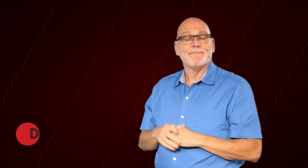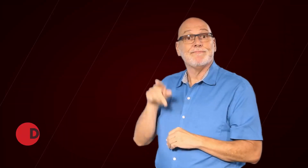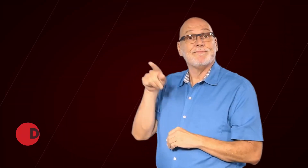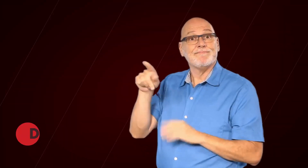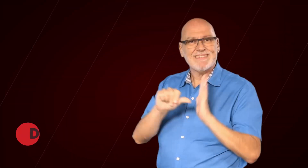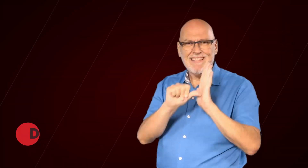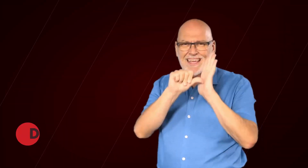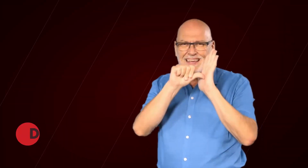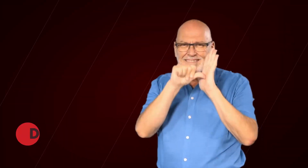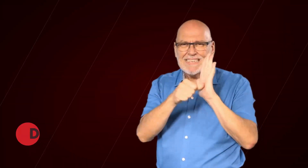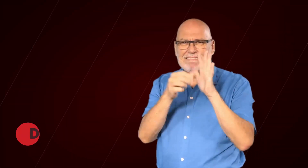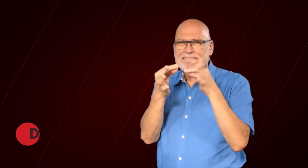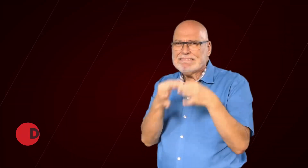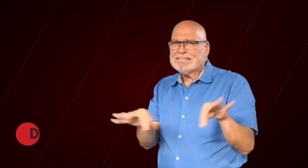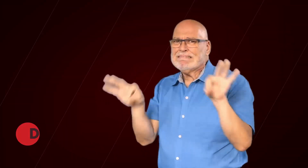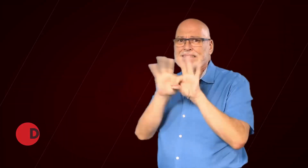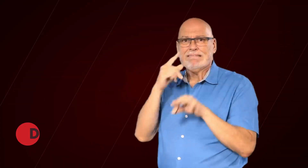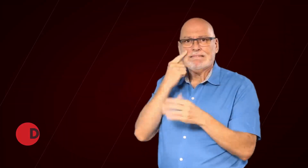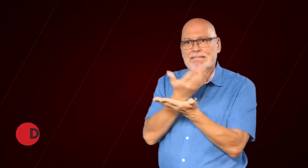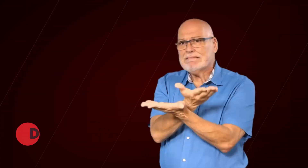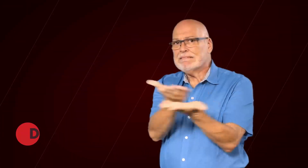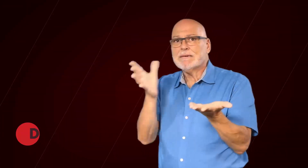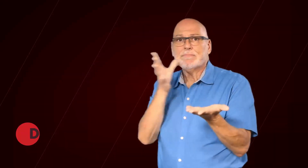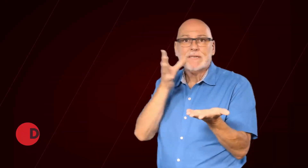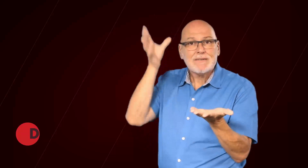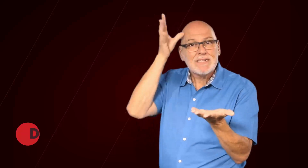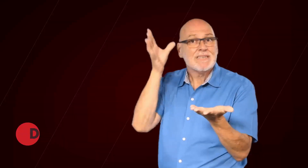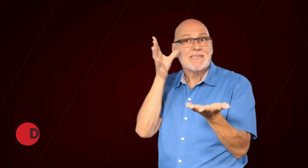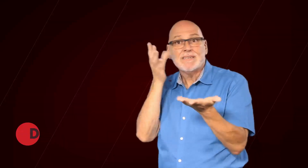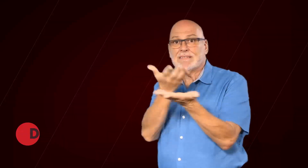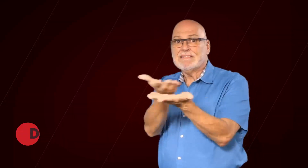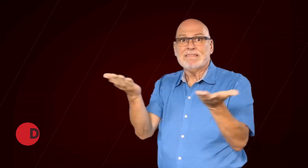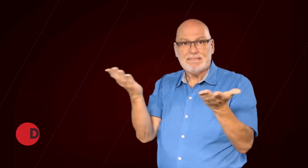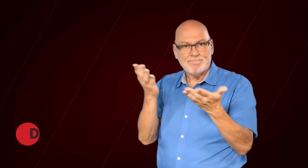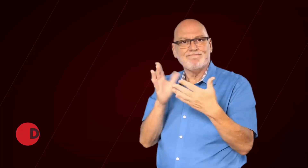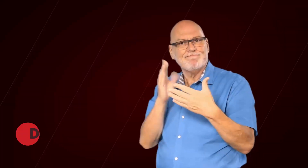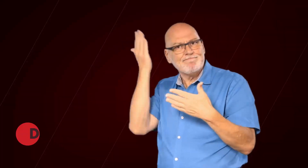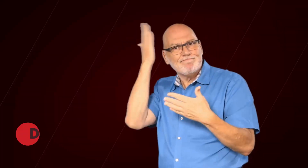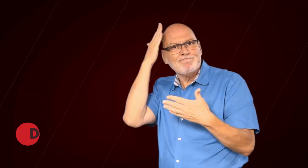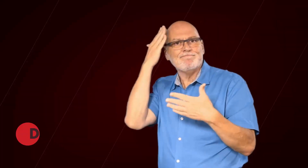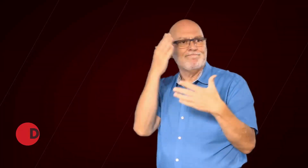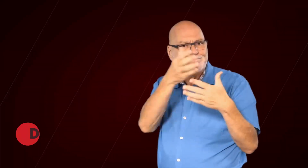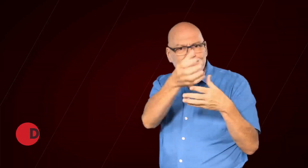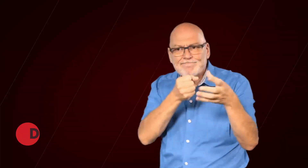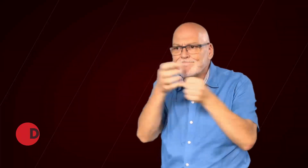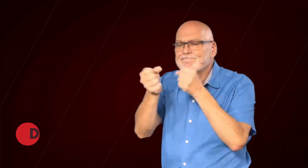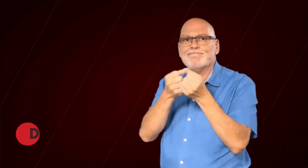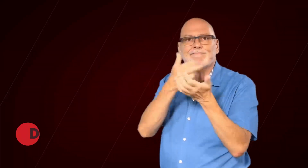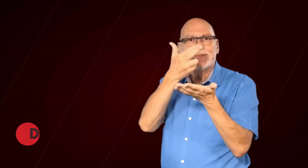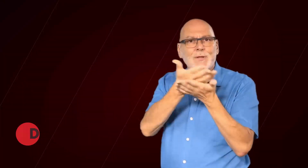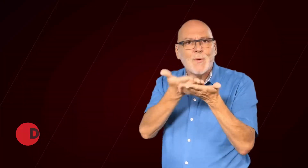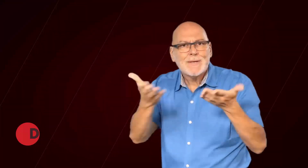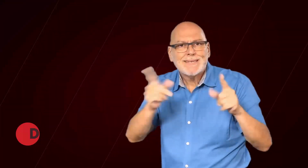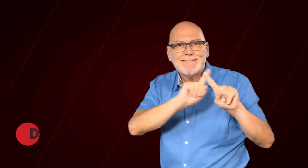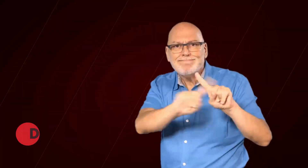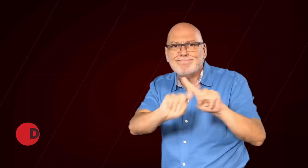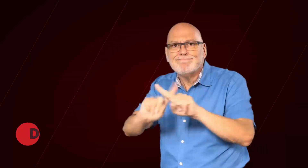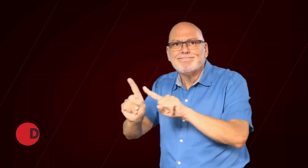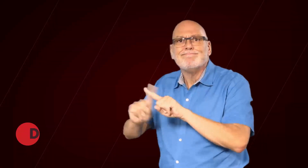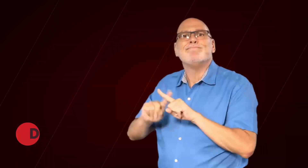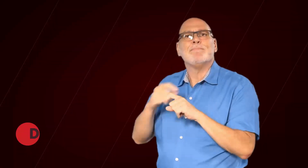She emphasises the importance for parents to connect with multiple resources to